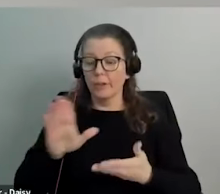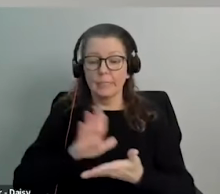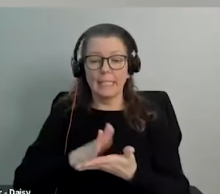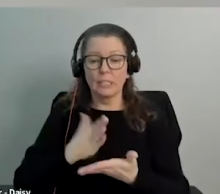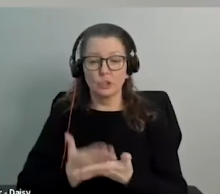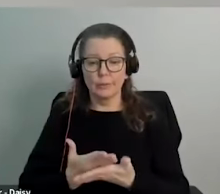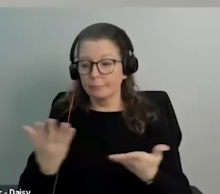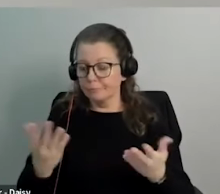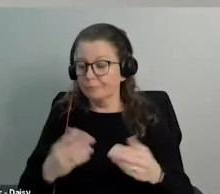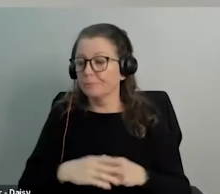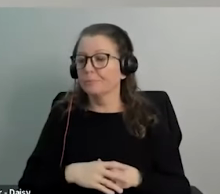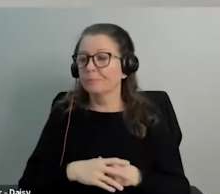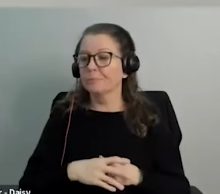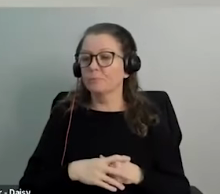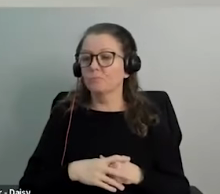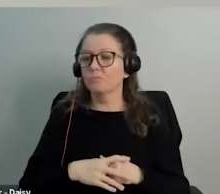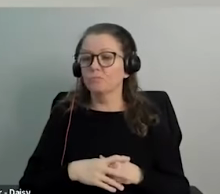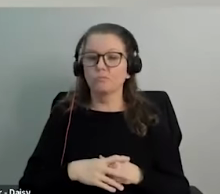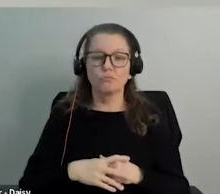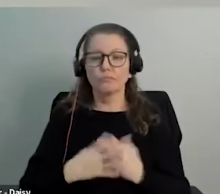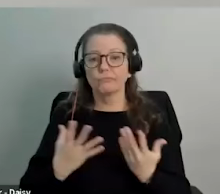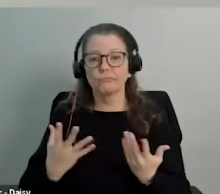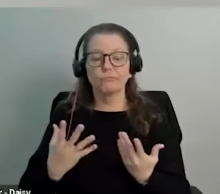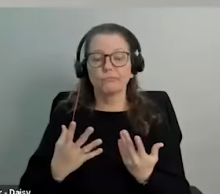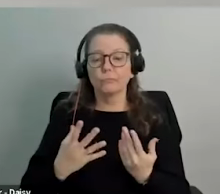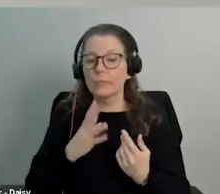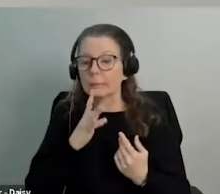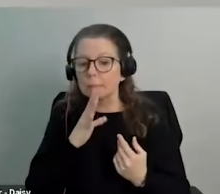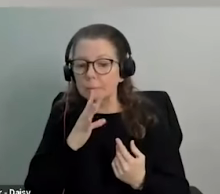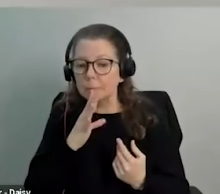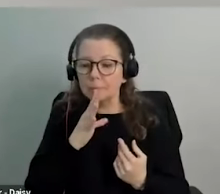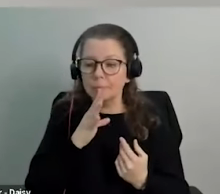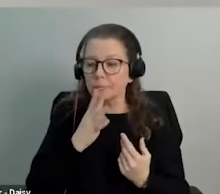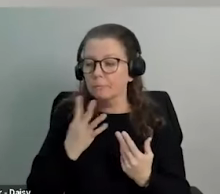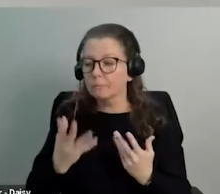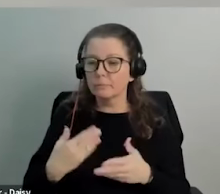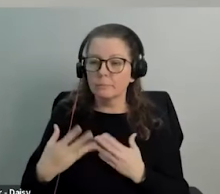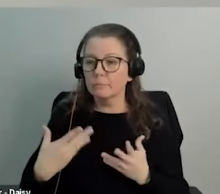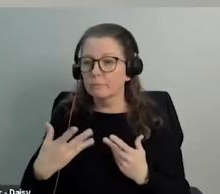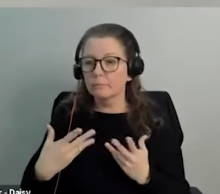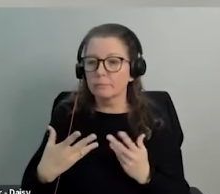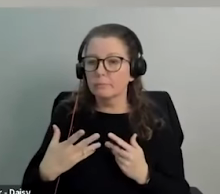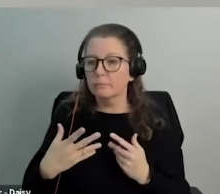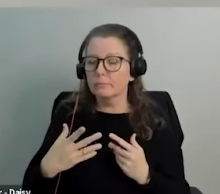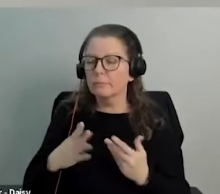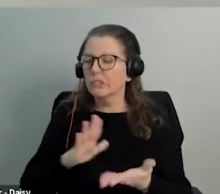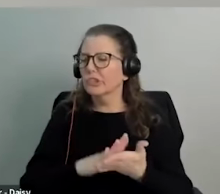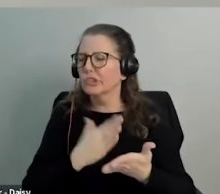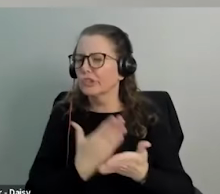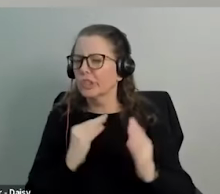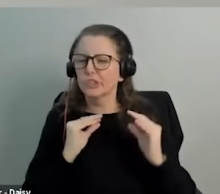and they're using it for their voice to sort of be talking and asking for cooking instructions.